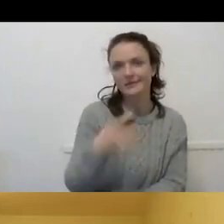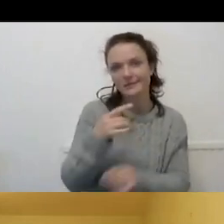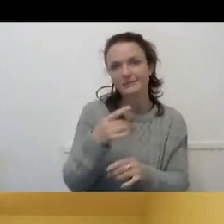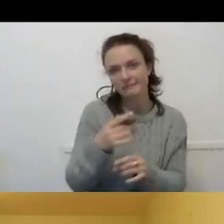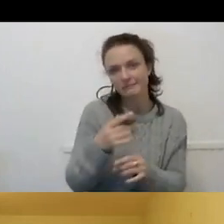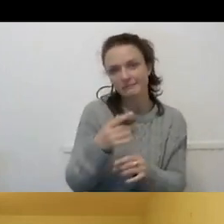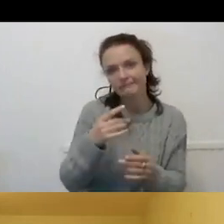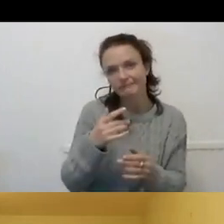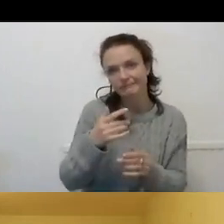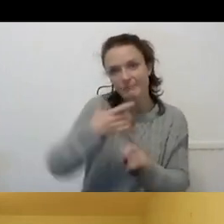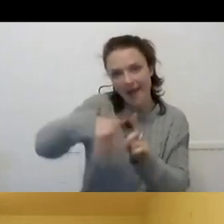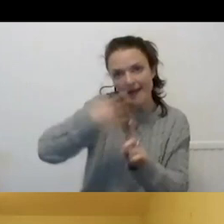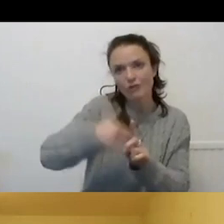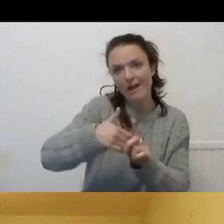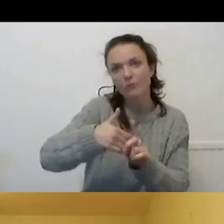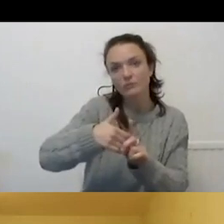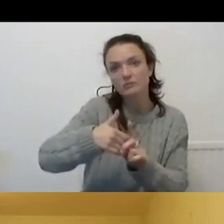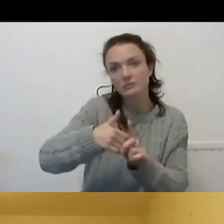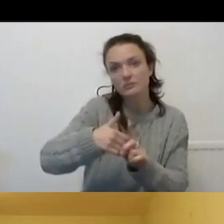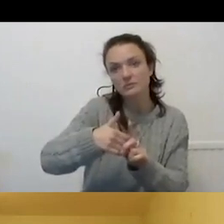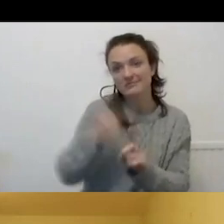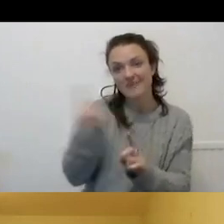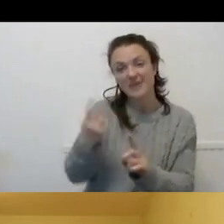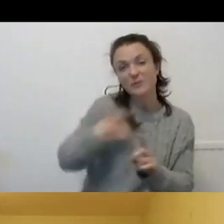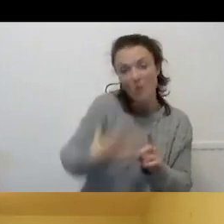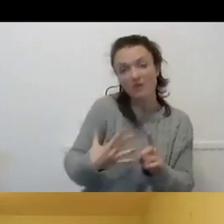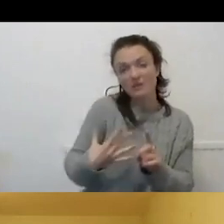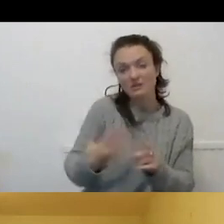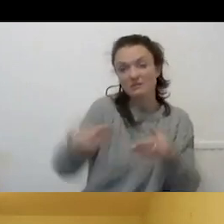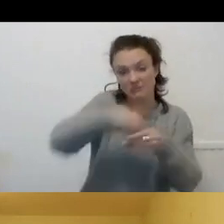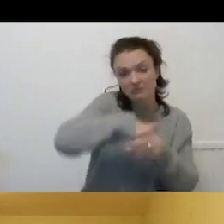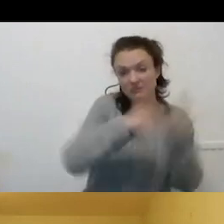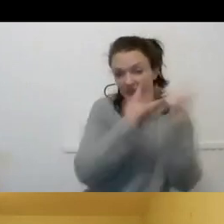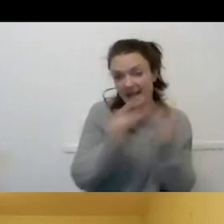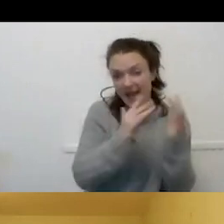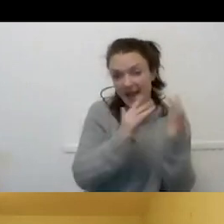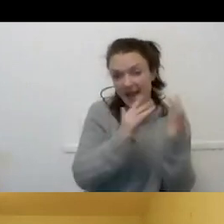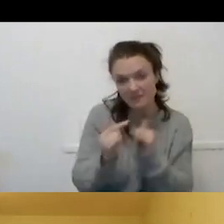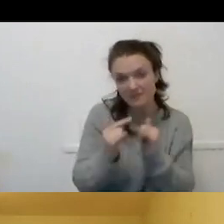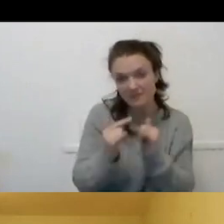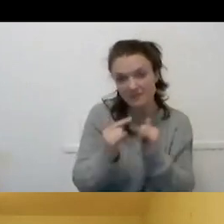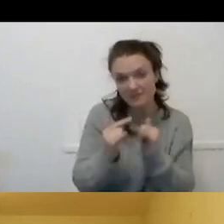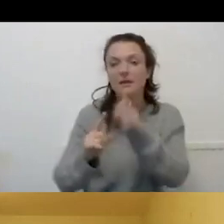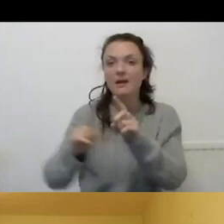ethnic backgrounds wise, there were people from different ethnic groups. However,